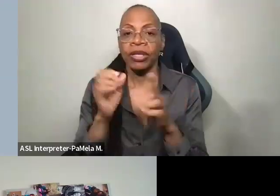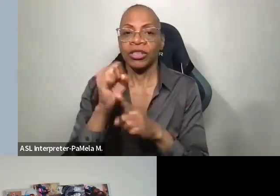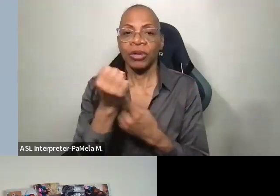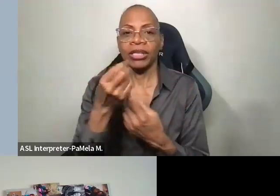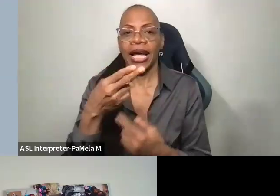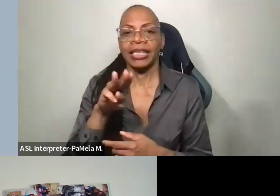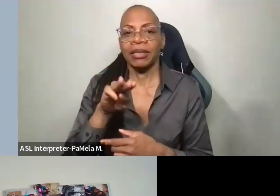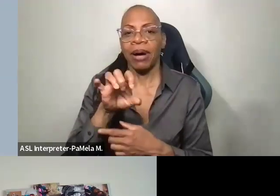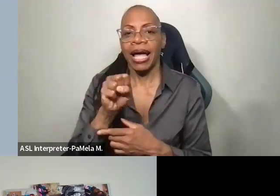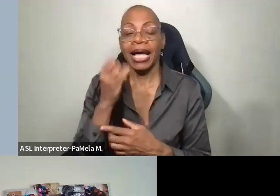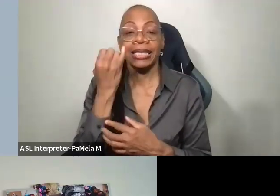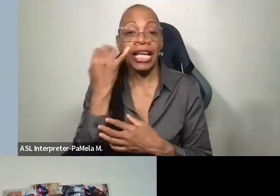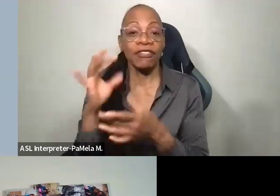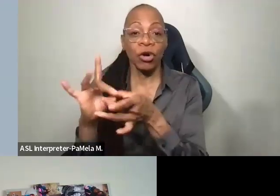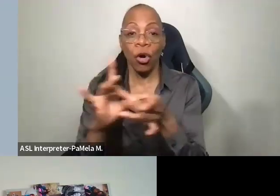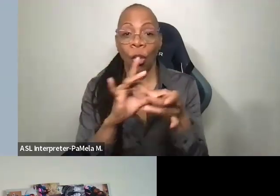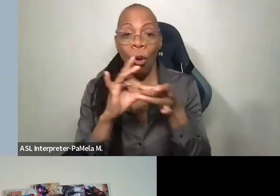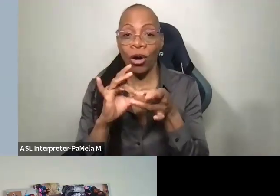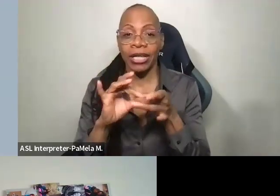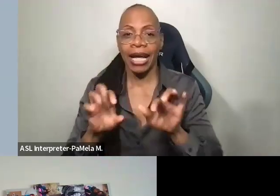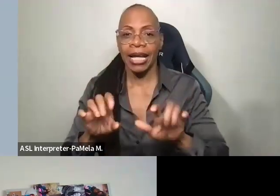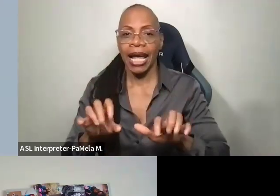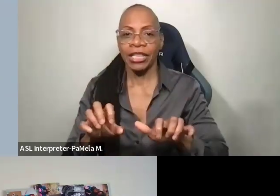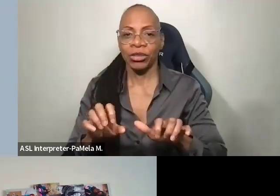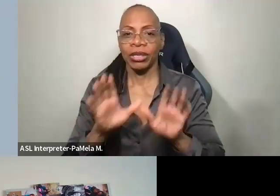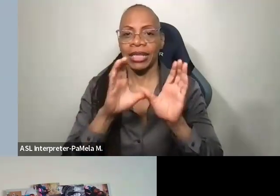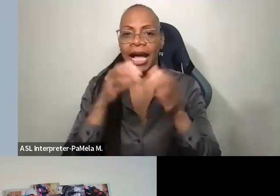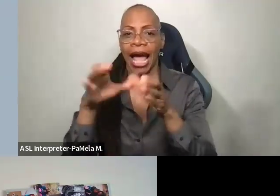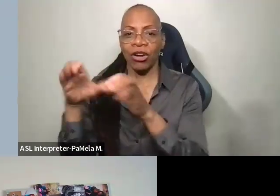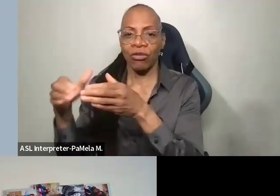If your coordinated entry is categorizing people in shelter